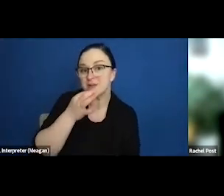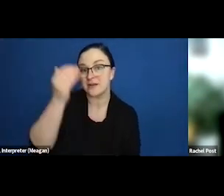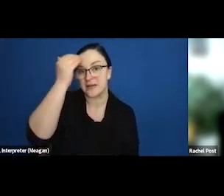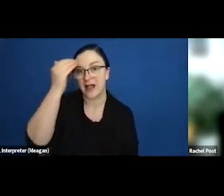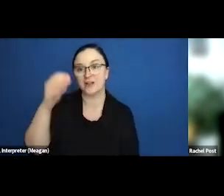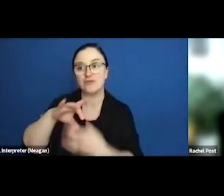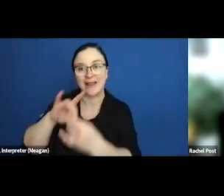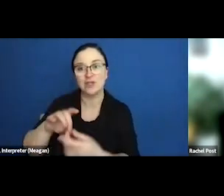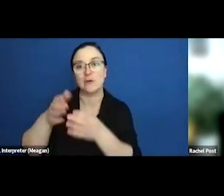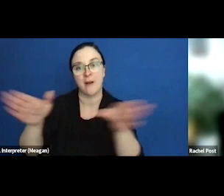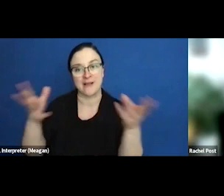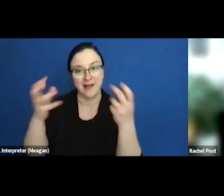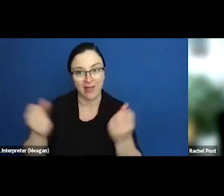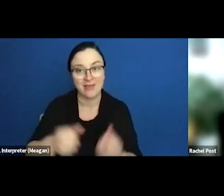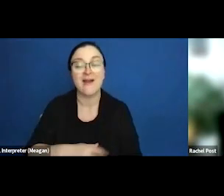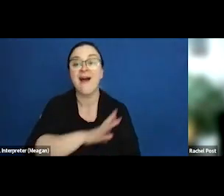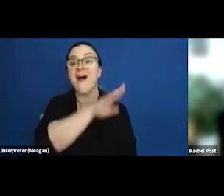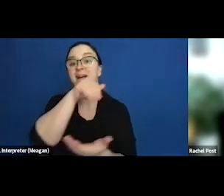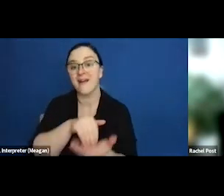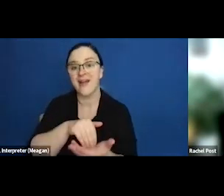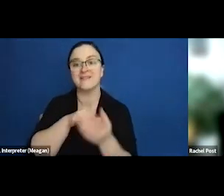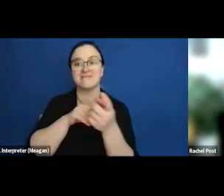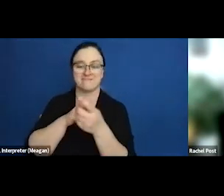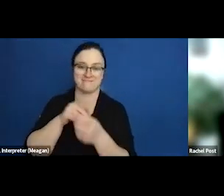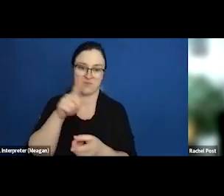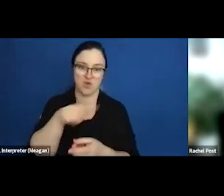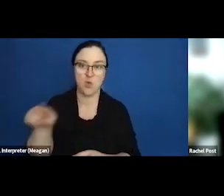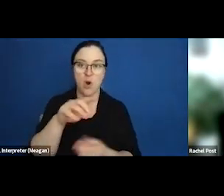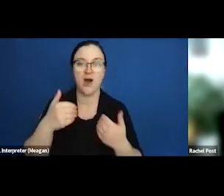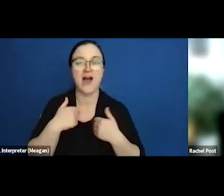Again, this audience, you all have special knowledge and expertise